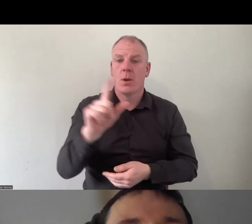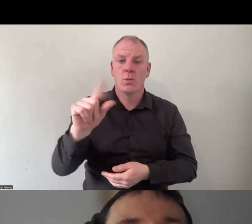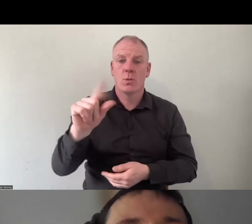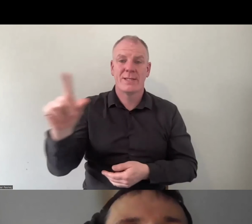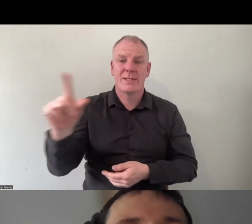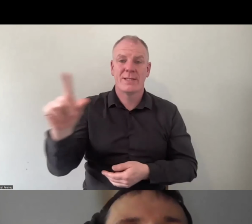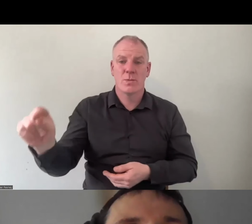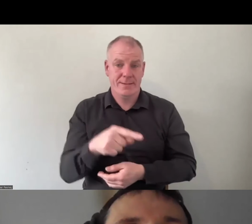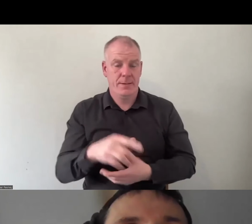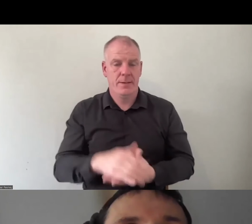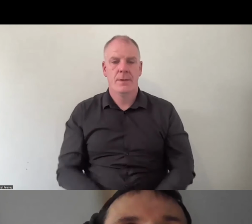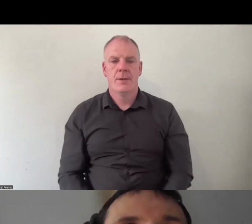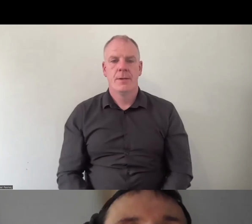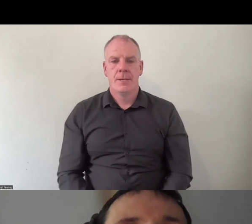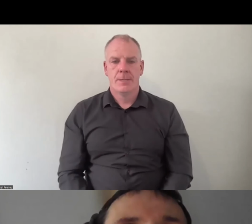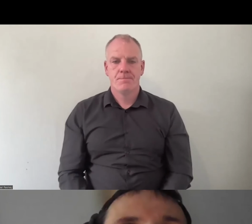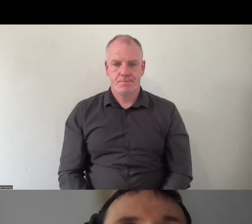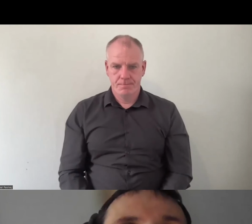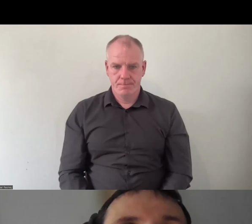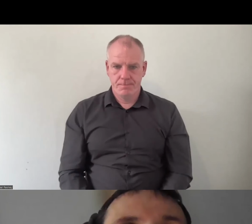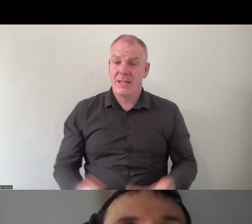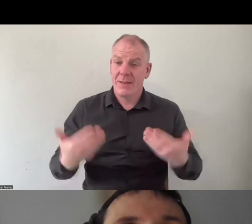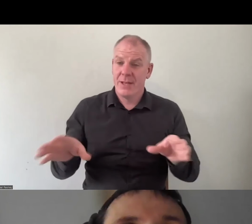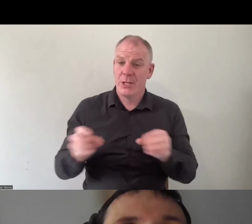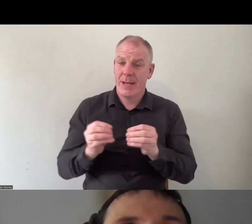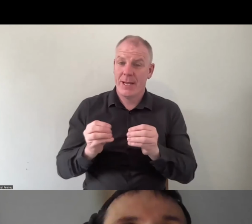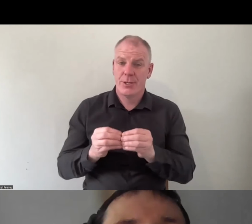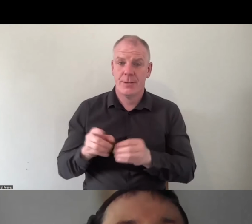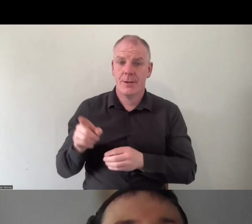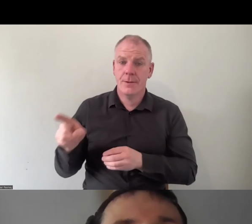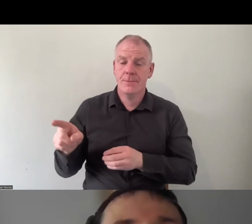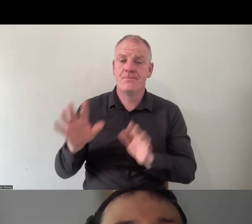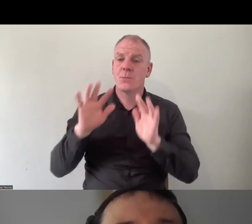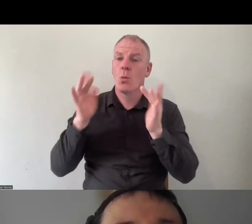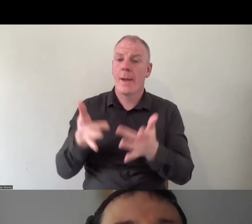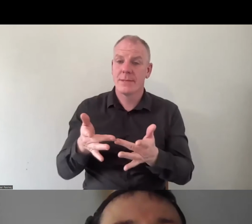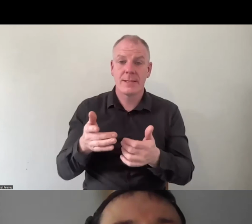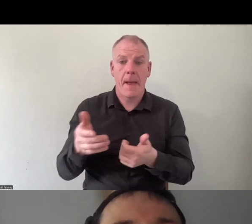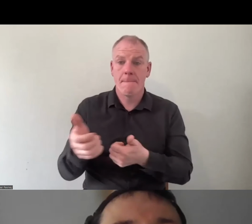And, as I've mentioned a second ago, websites and mobile apps of public bodies